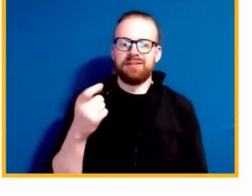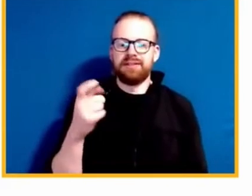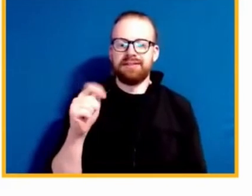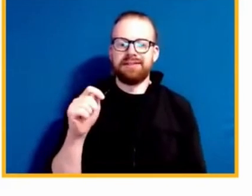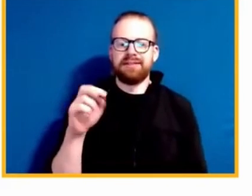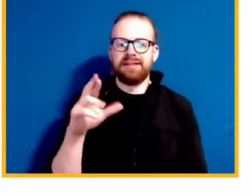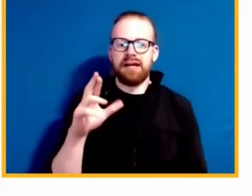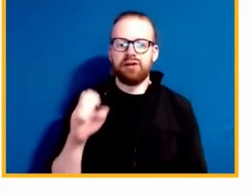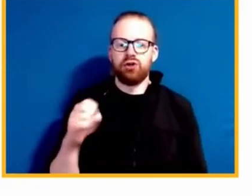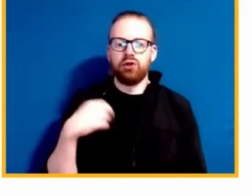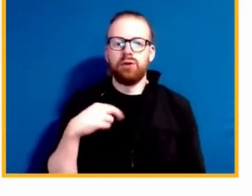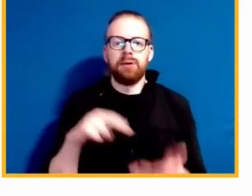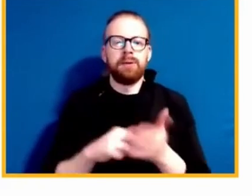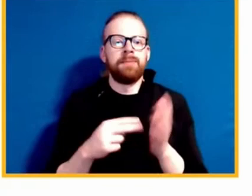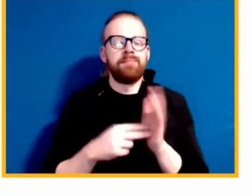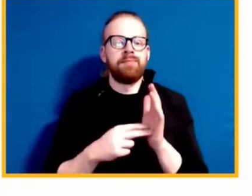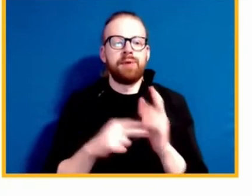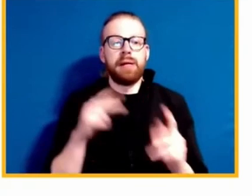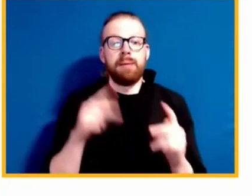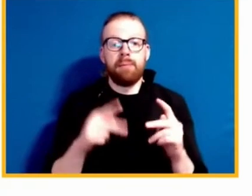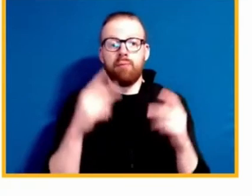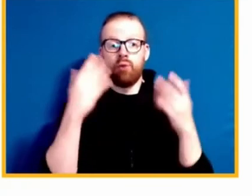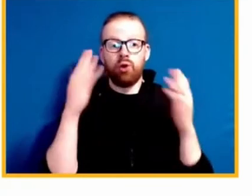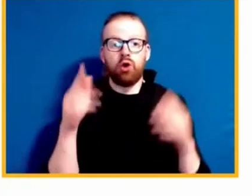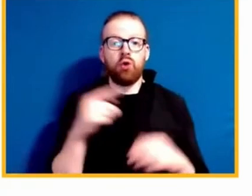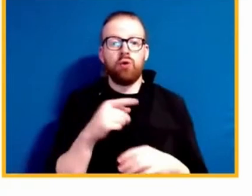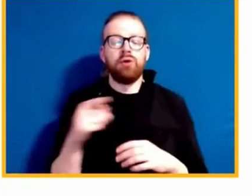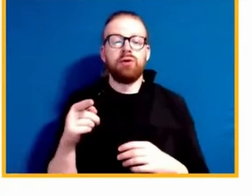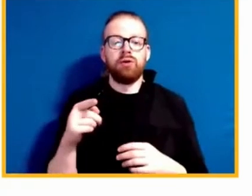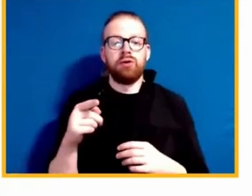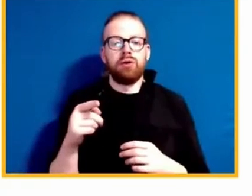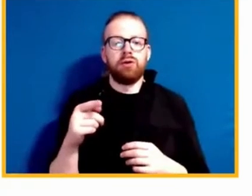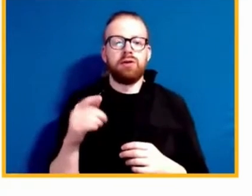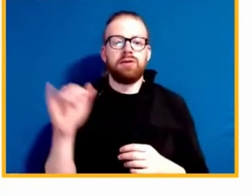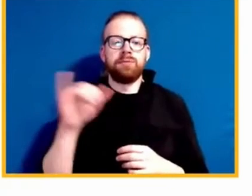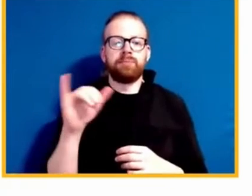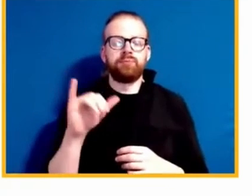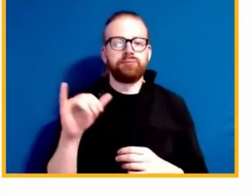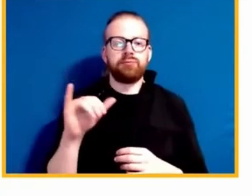I mean by that for those who don't know, it's using